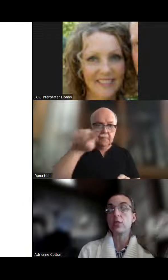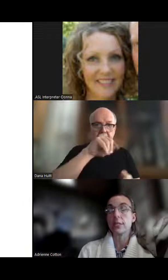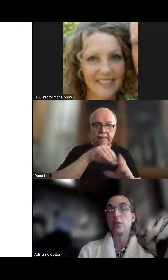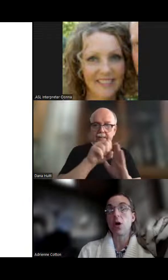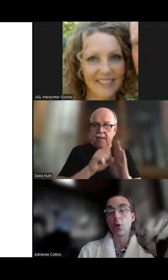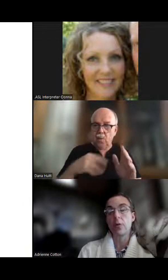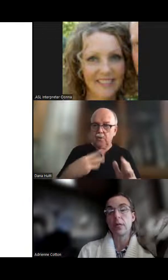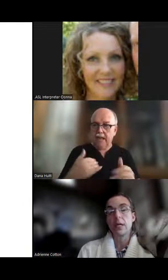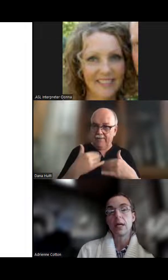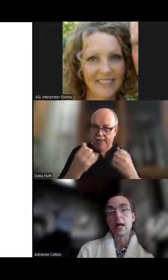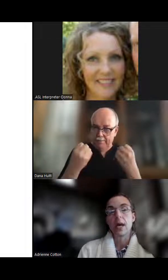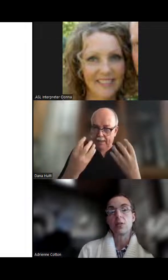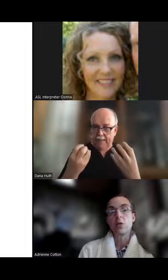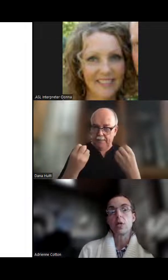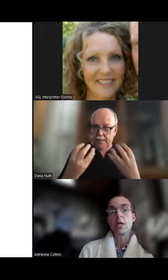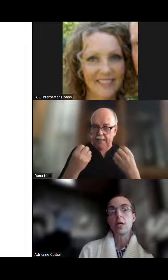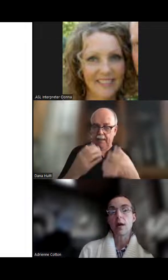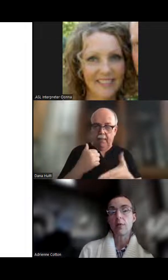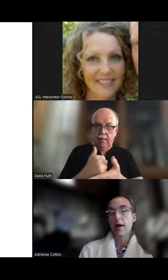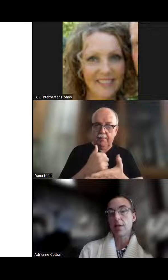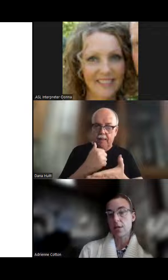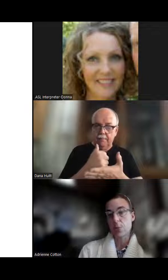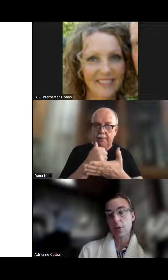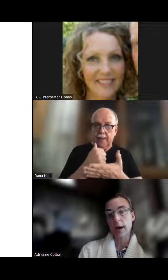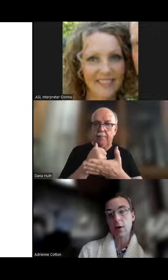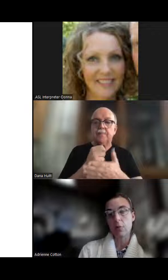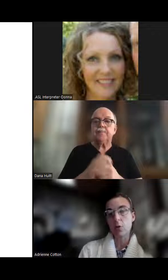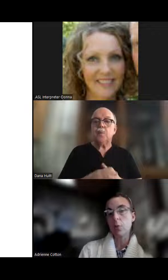I first began. It's also been a blessing because as an I